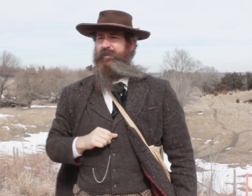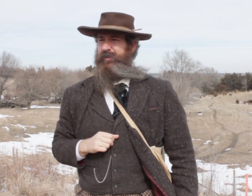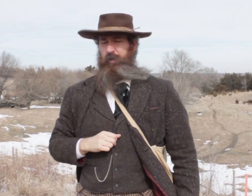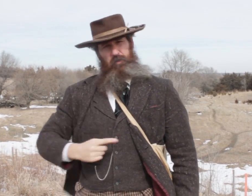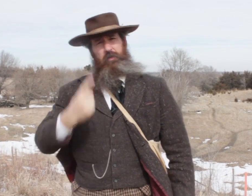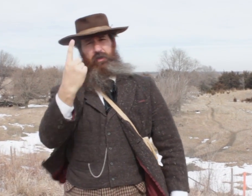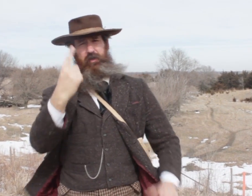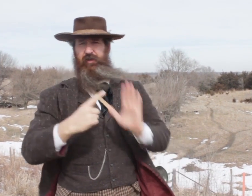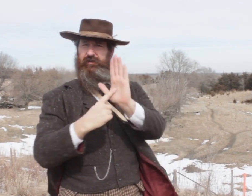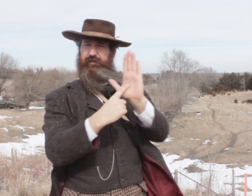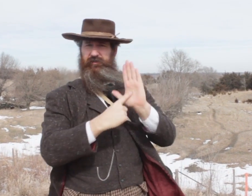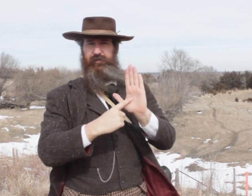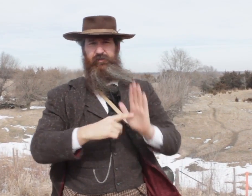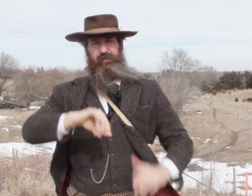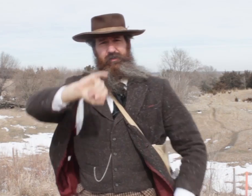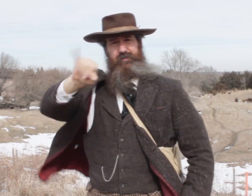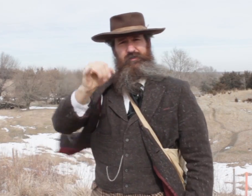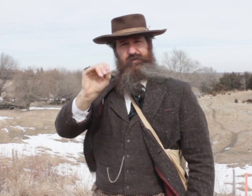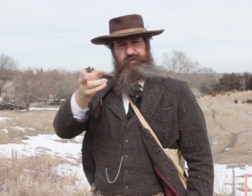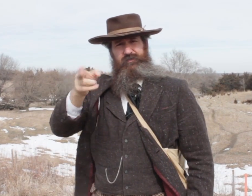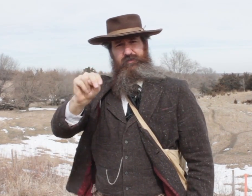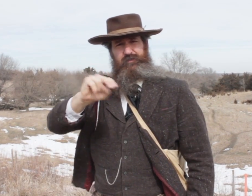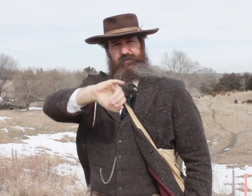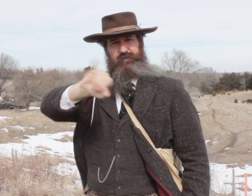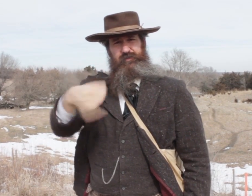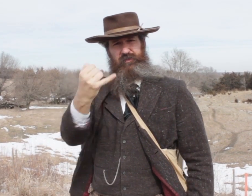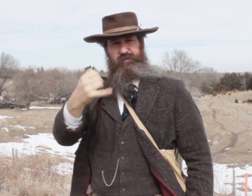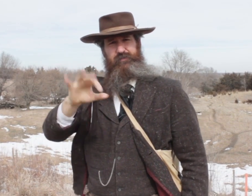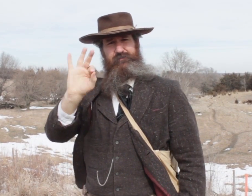An example of that desire was an article in the American Annals for the Deaf written by